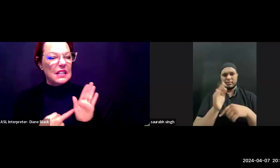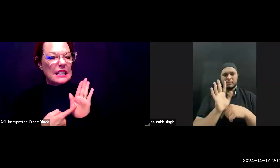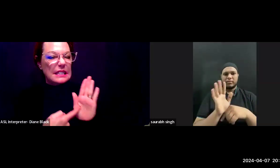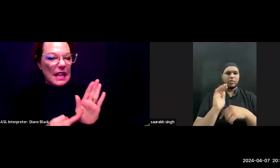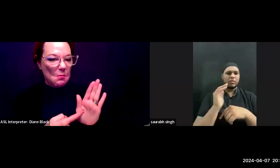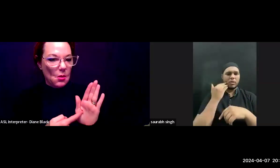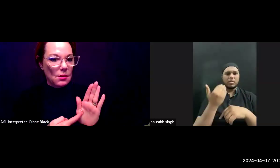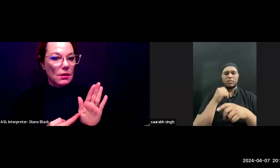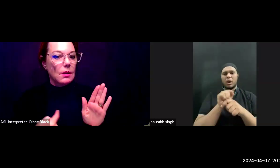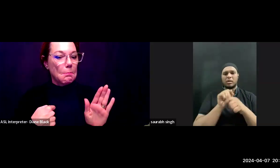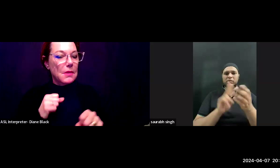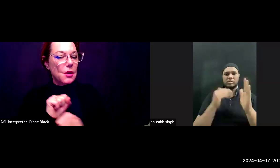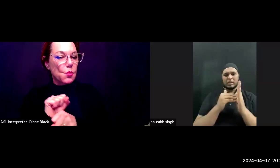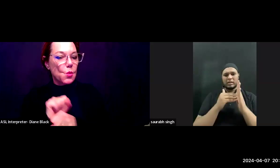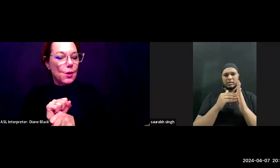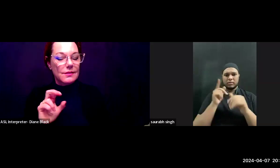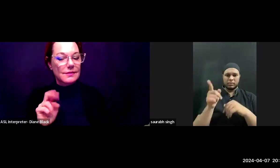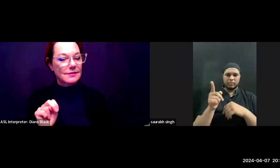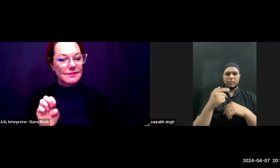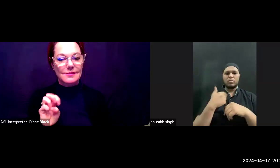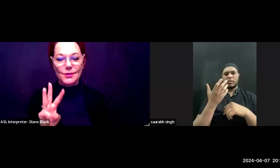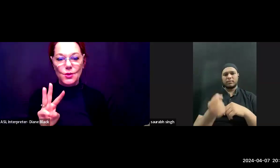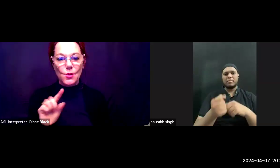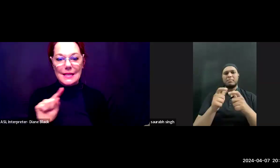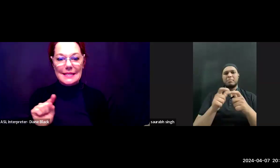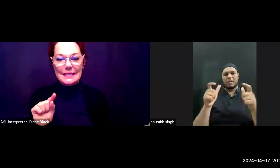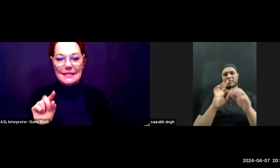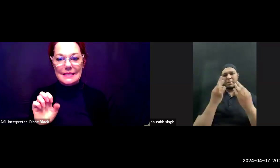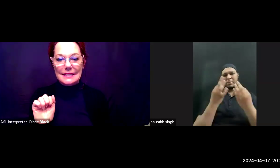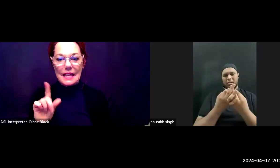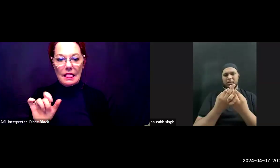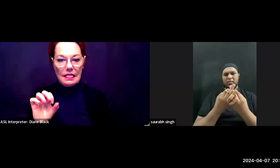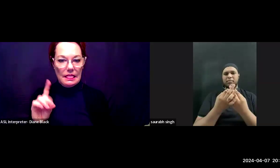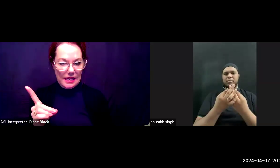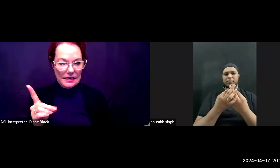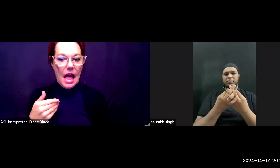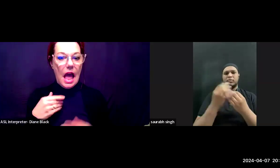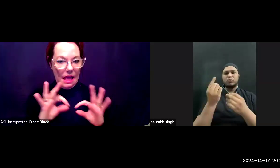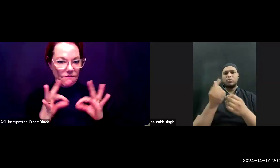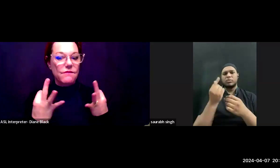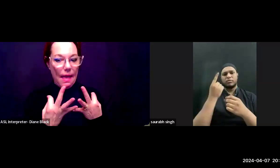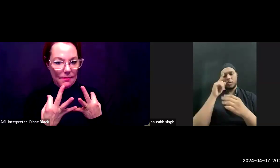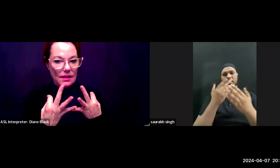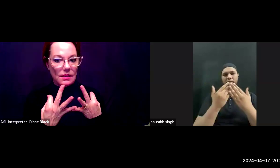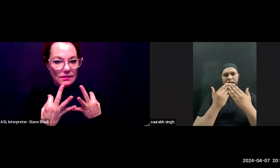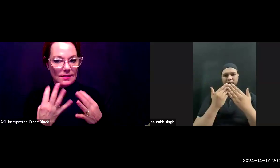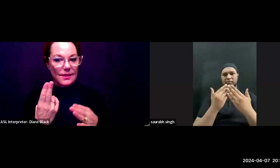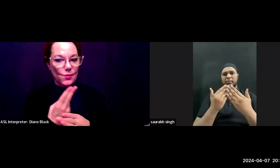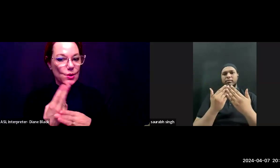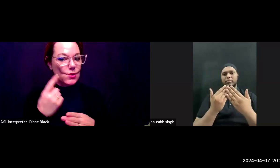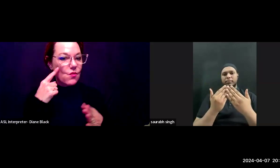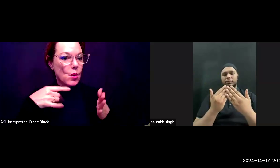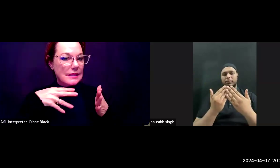Zealand uh we had a big family uh which we used for our study. and we took all consent everything